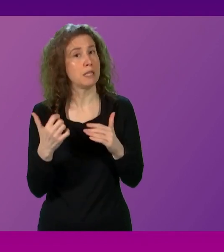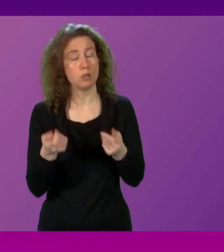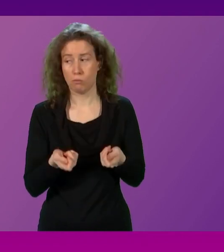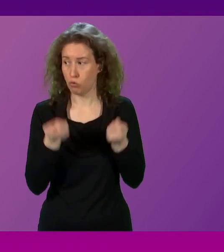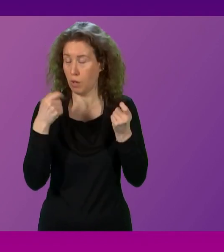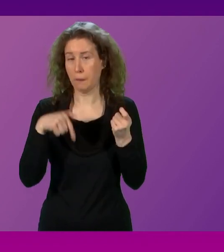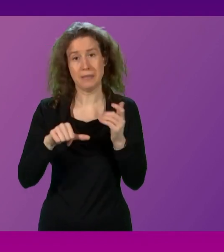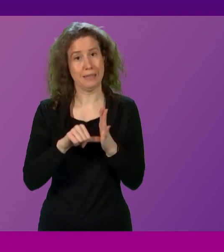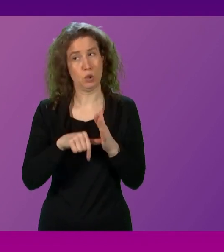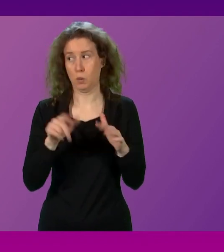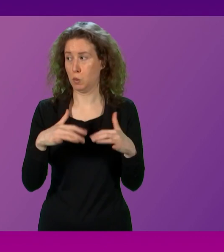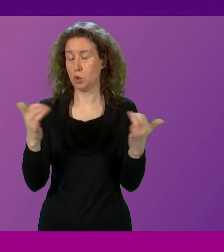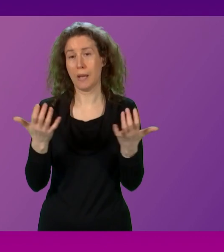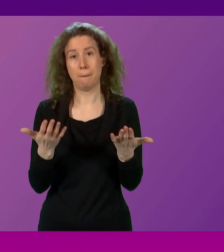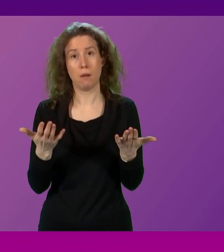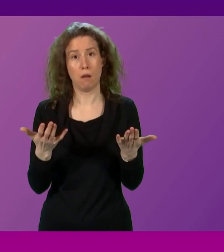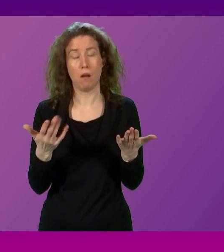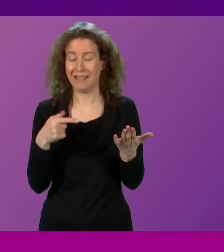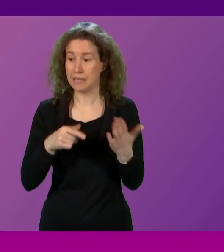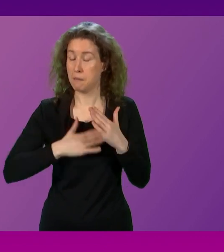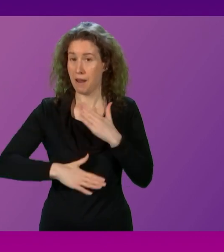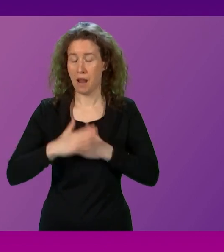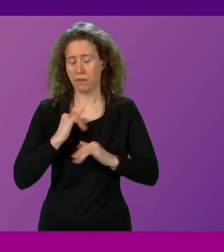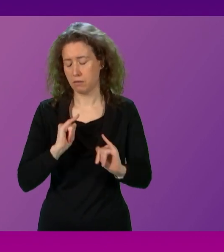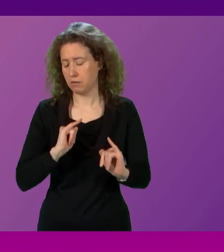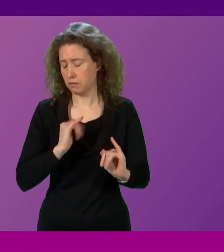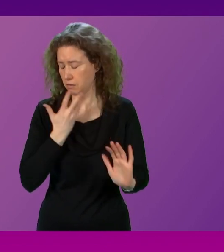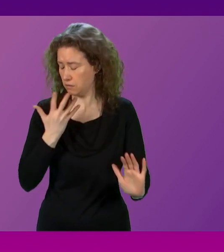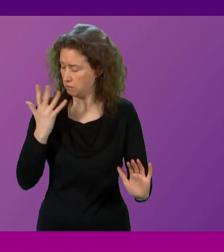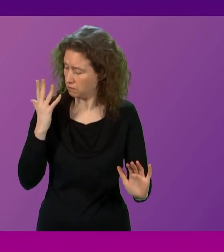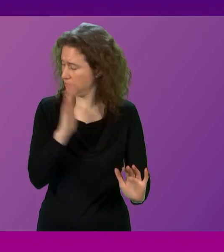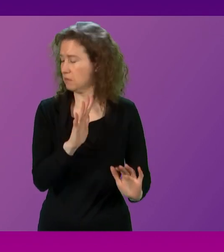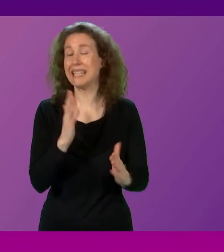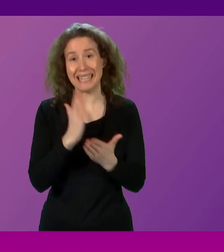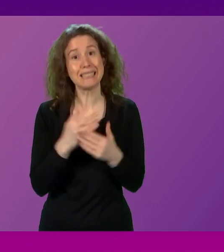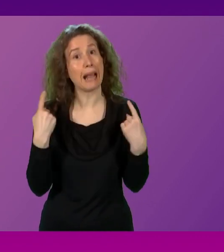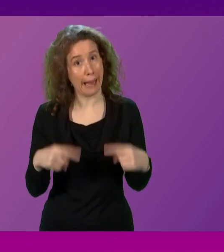to the chamber. This behaviour is despicable, illegal and unethical,